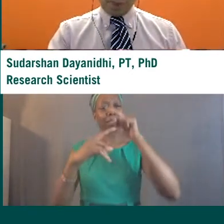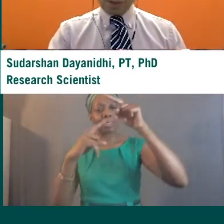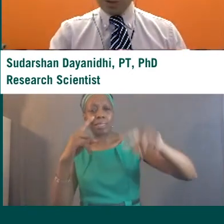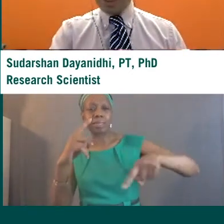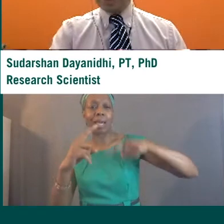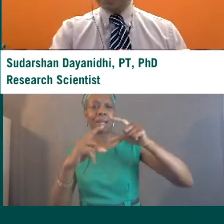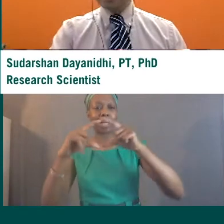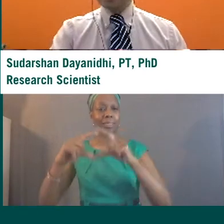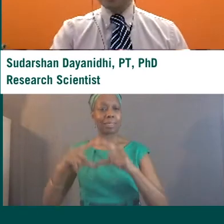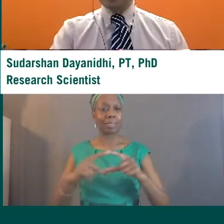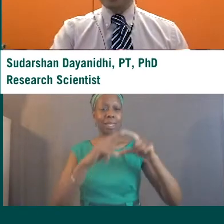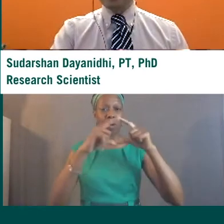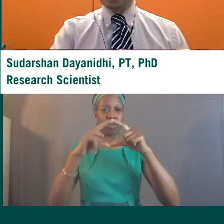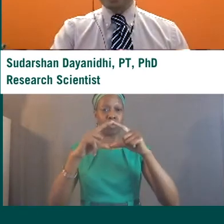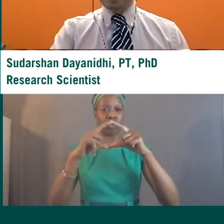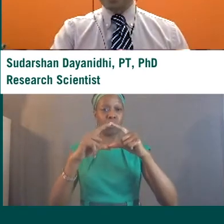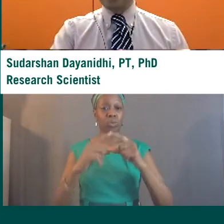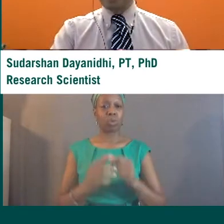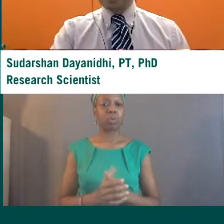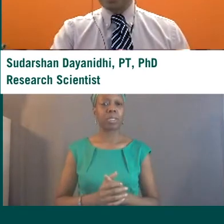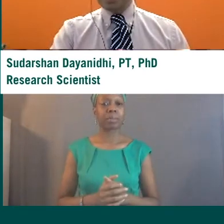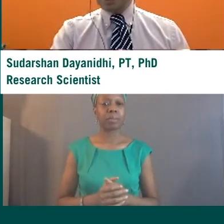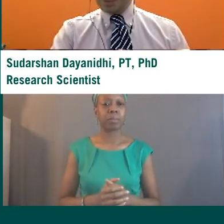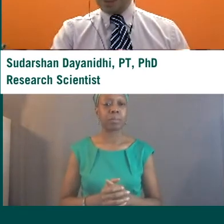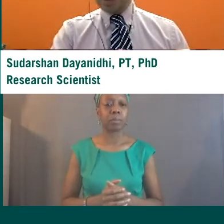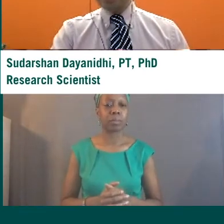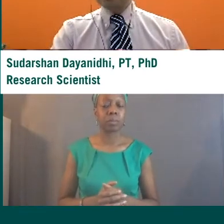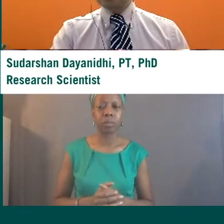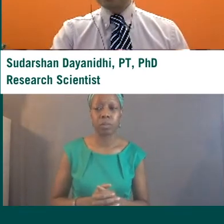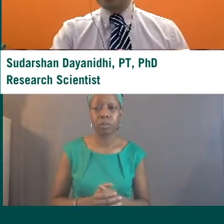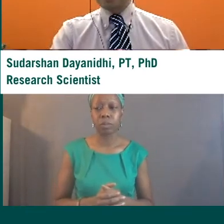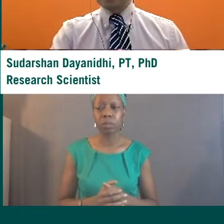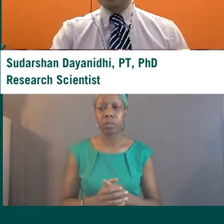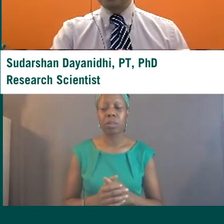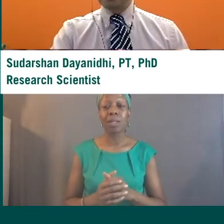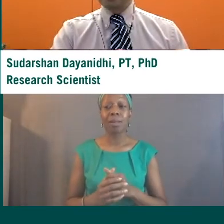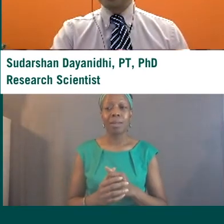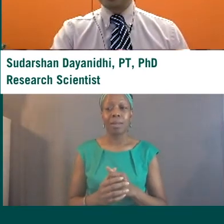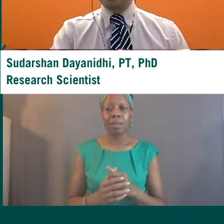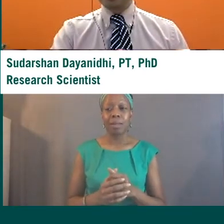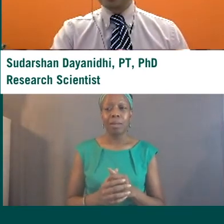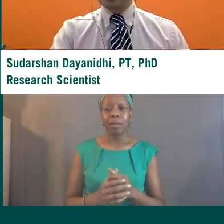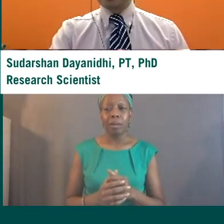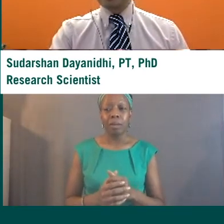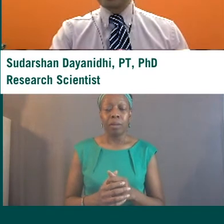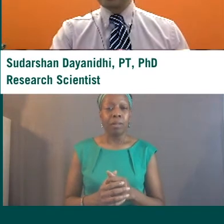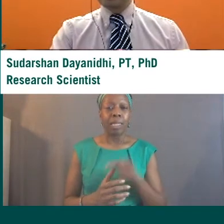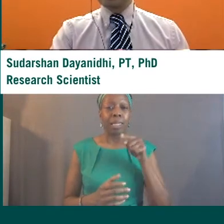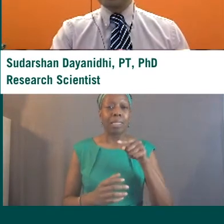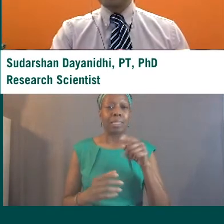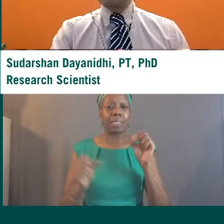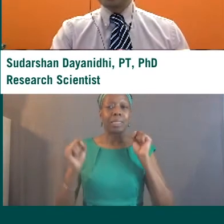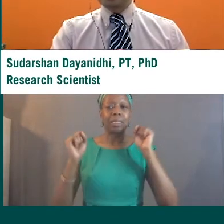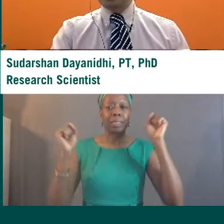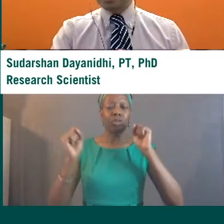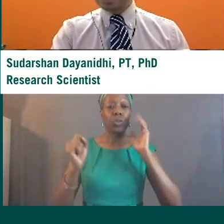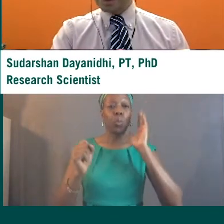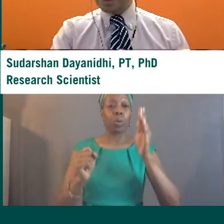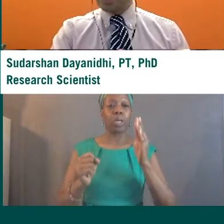So scientists here at Shirley Ryan Abilitylab, as well as other scientists across the world are interested in trying to understand